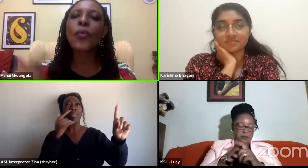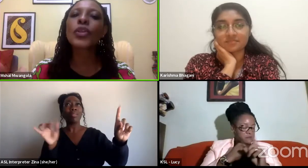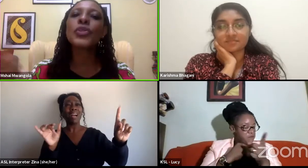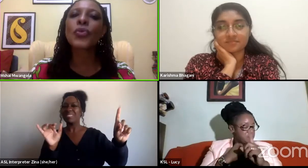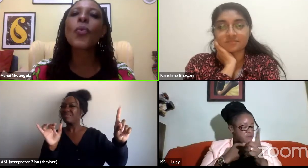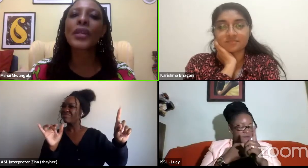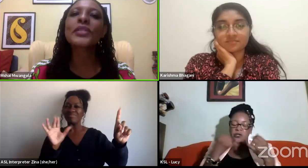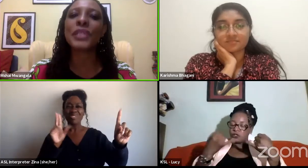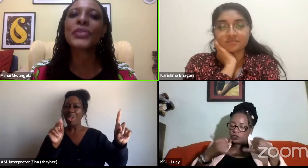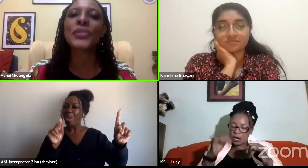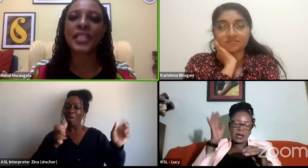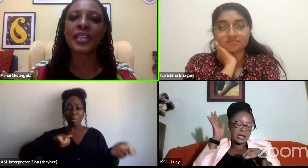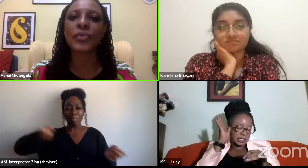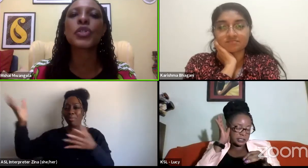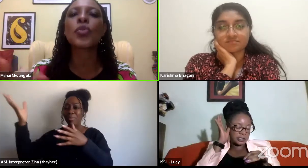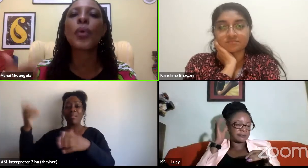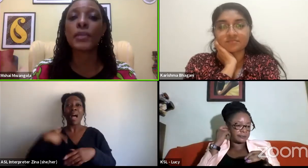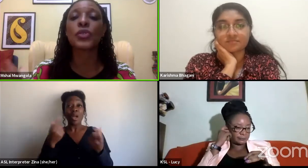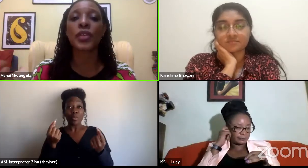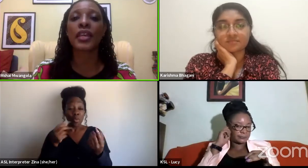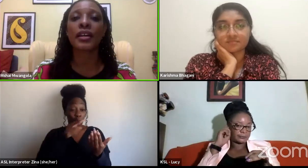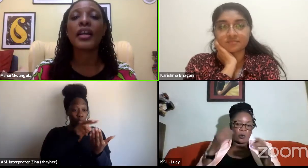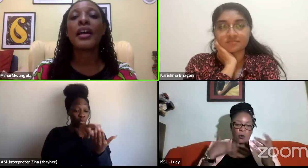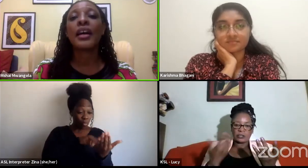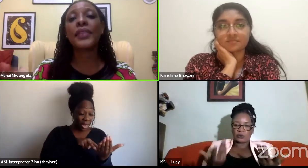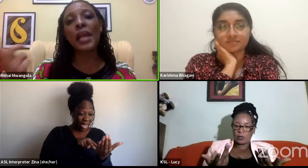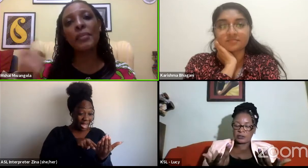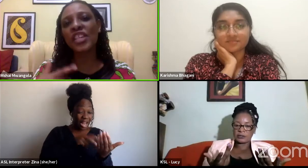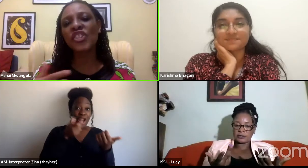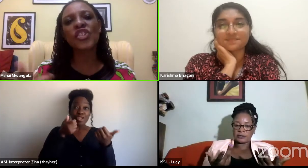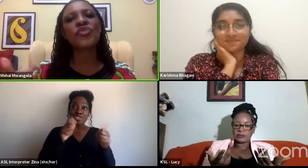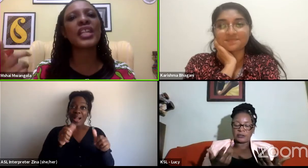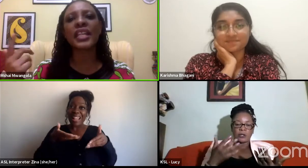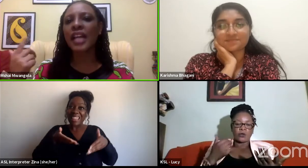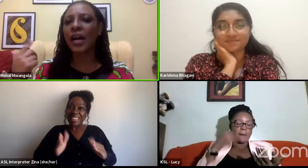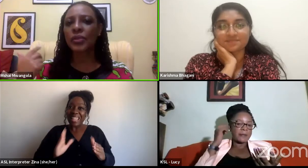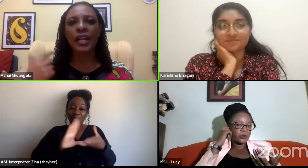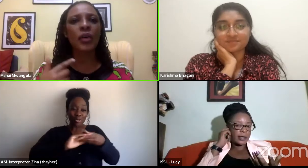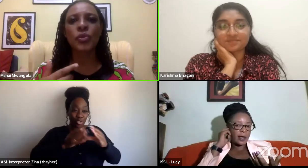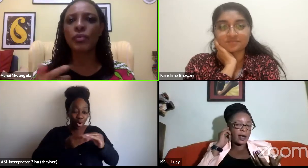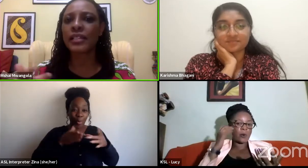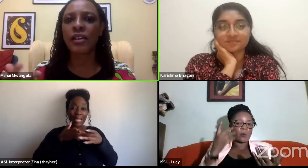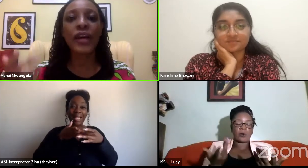what do you want me to see, what do you want me to hear? And then I begin just reading it out aloud to myself